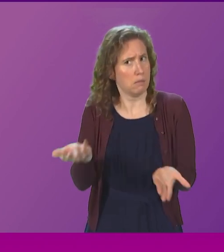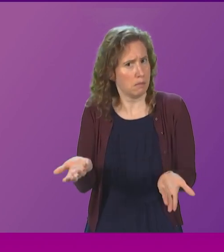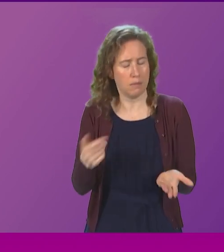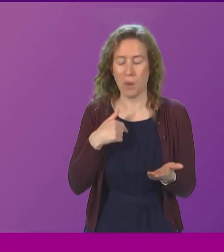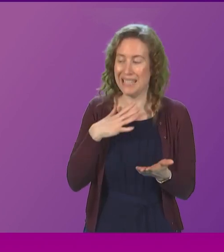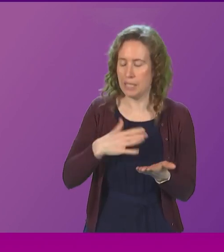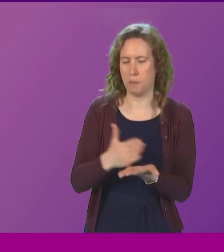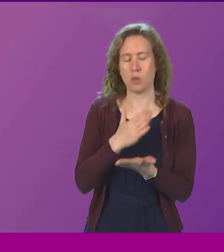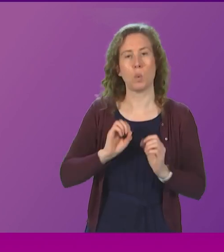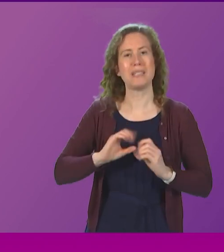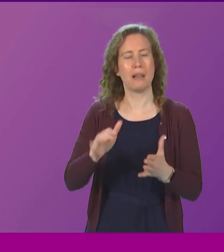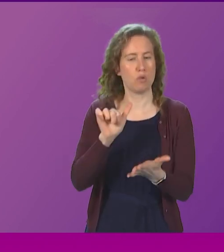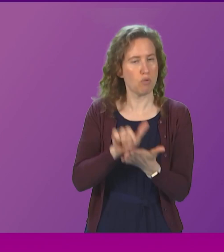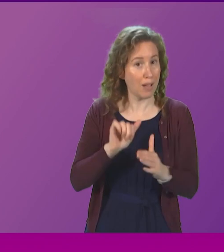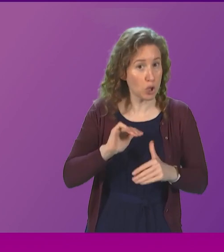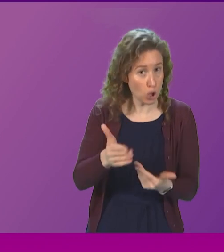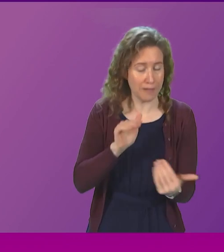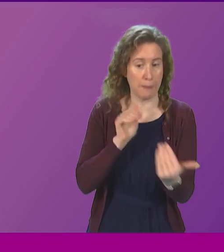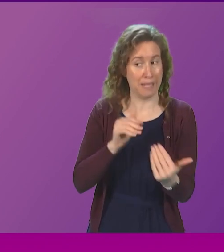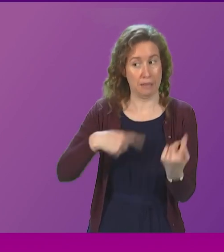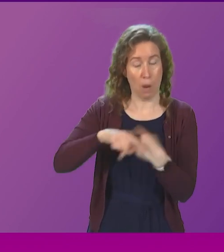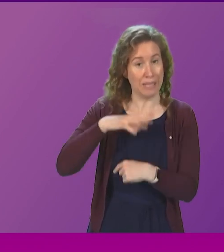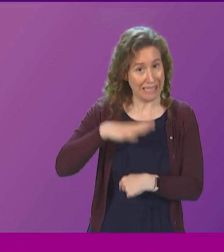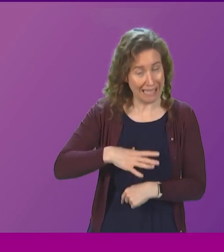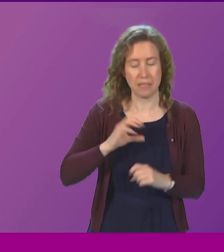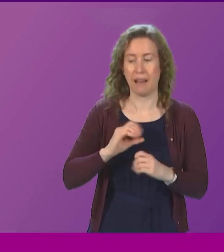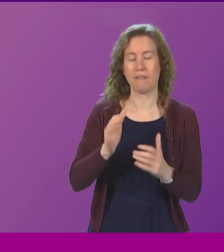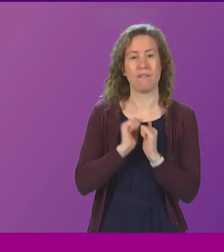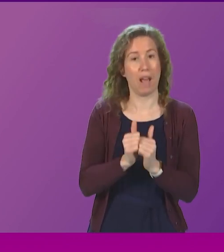that we deliver a service that meets our needs and achieves value for money.